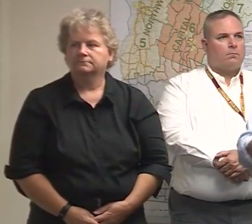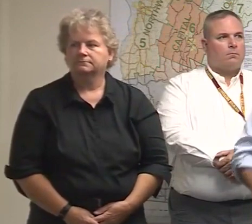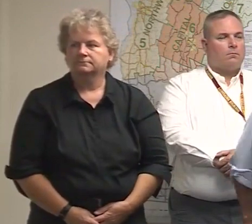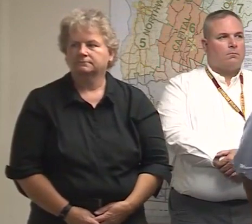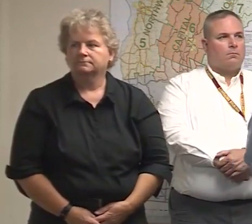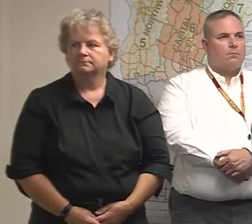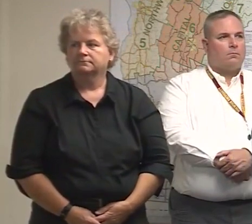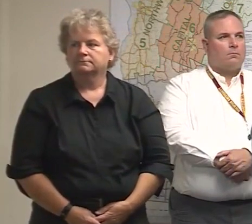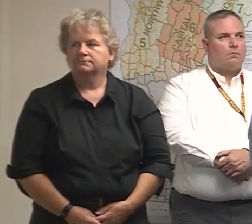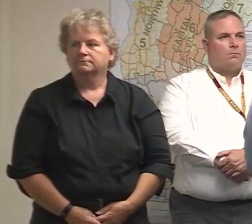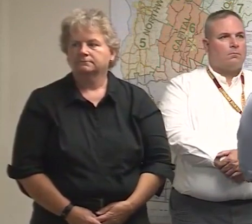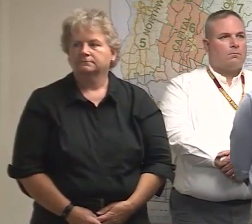SO WE WORK CLOSELY.